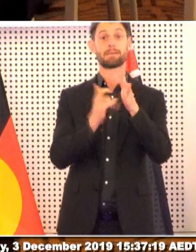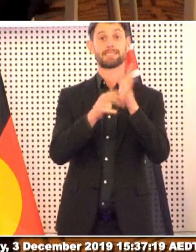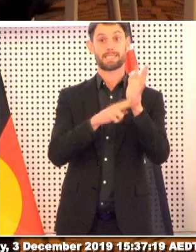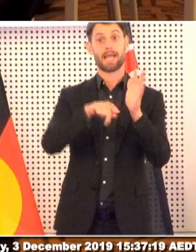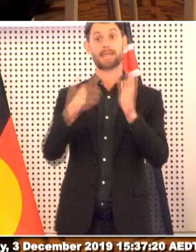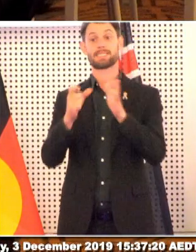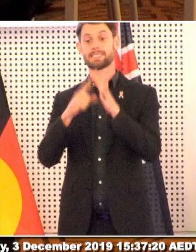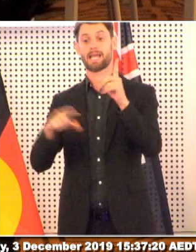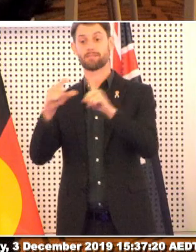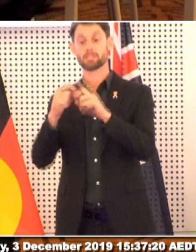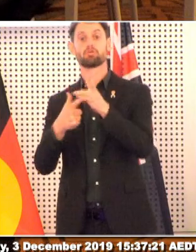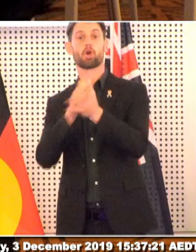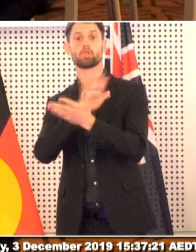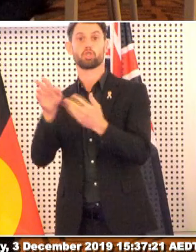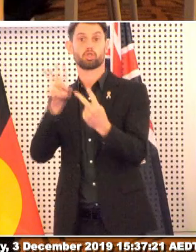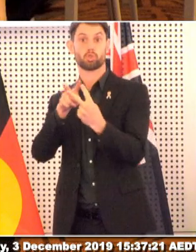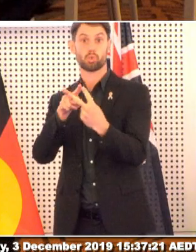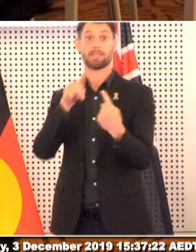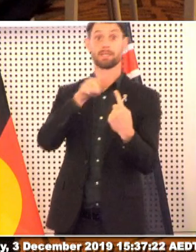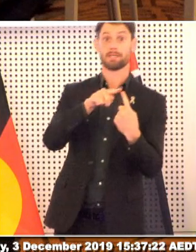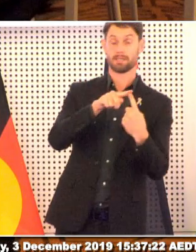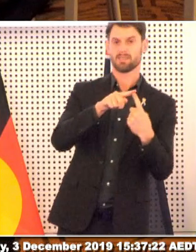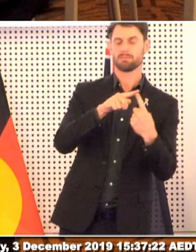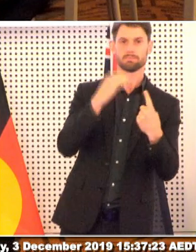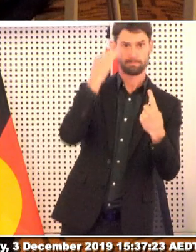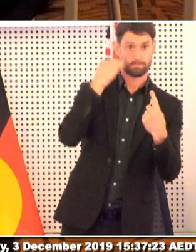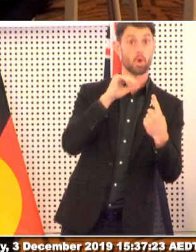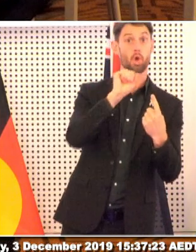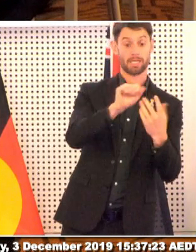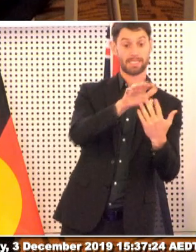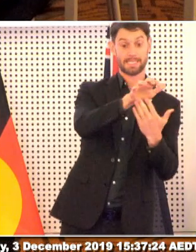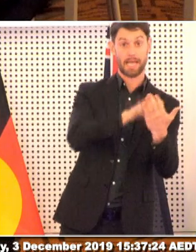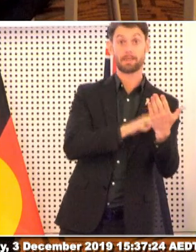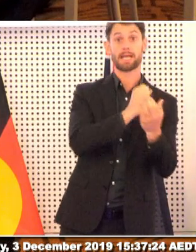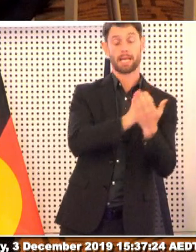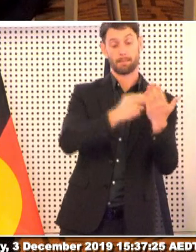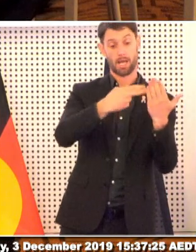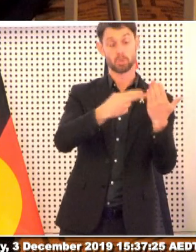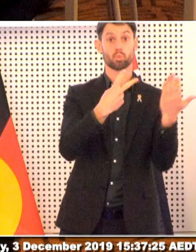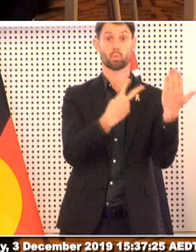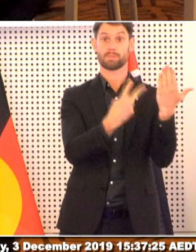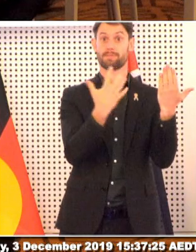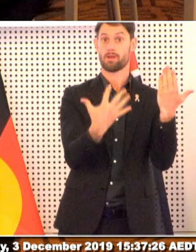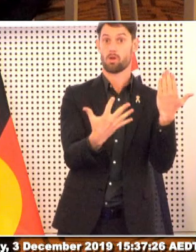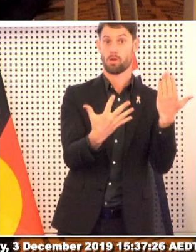You will find Ms Masterson’s statement behind tab 25 in the bundle, and Mr Roche’s